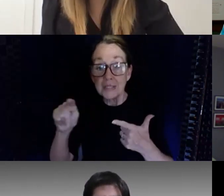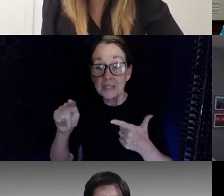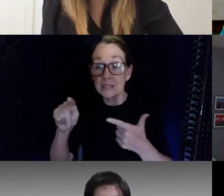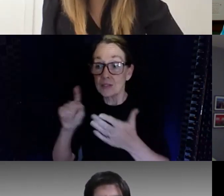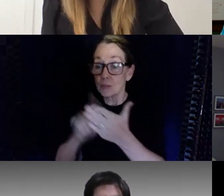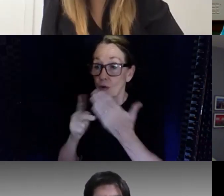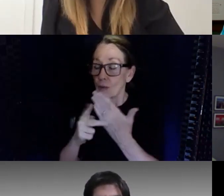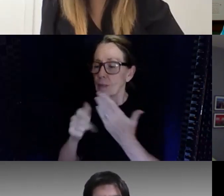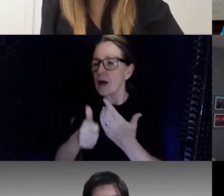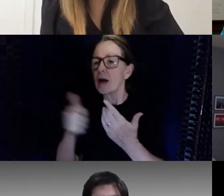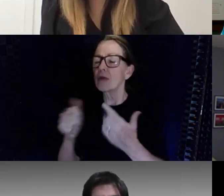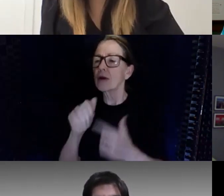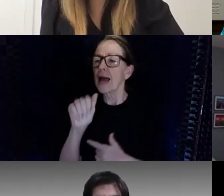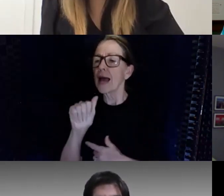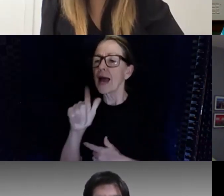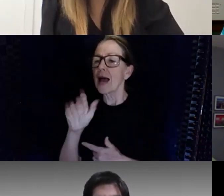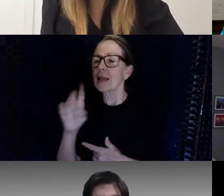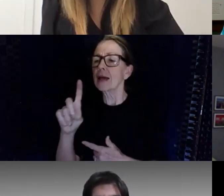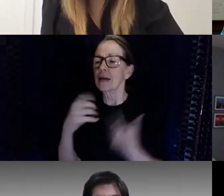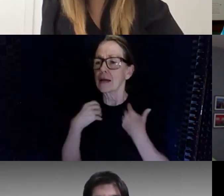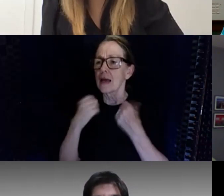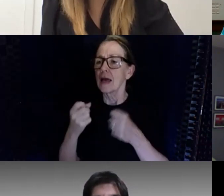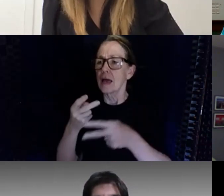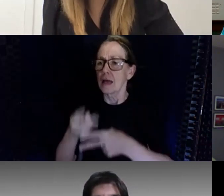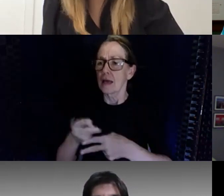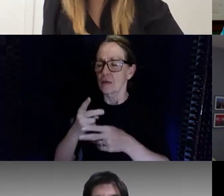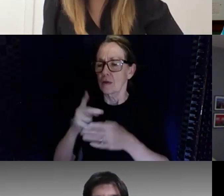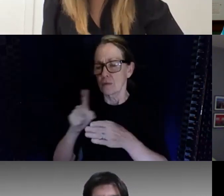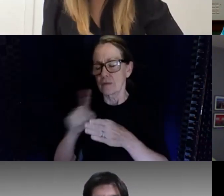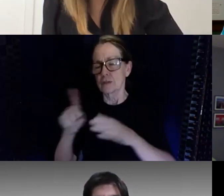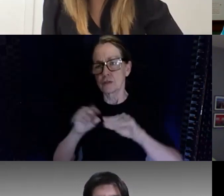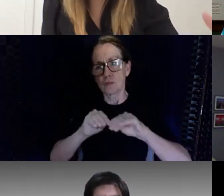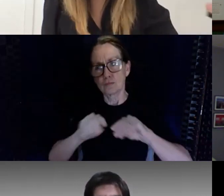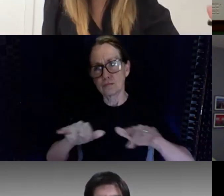PROGRAMS.